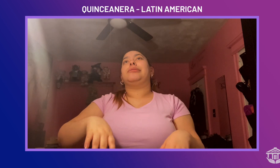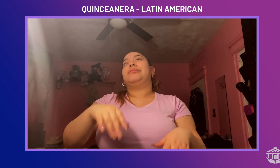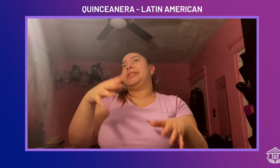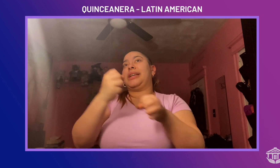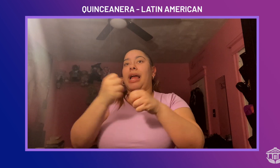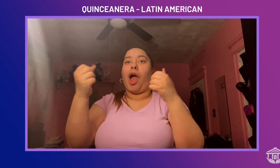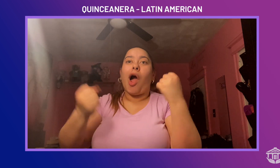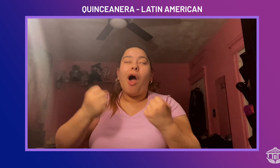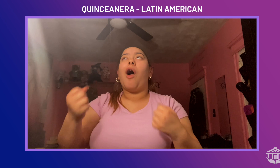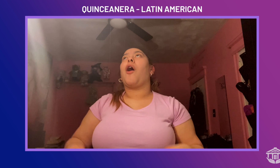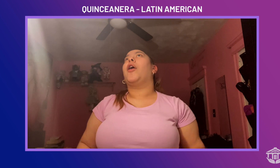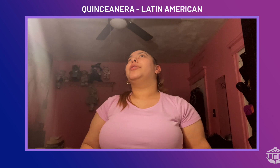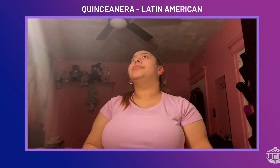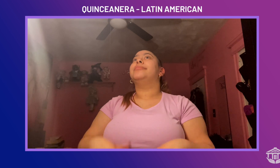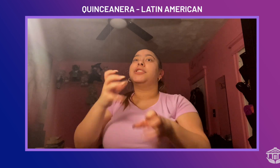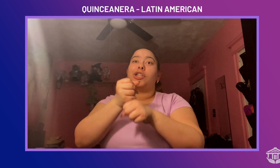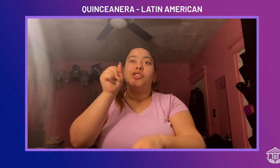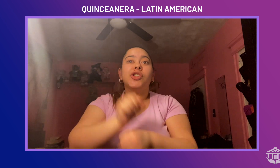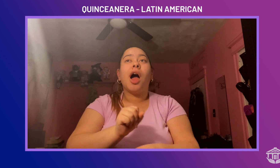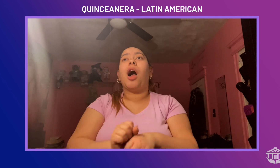get a job. By that time you’re in high school and starting to